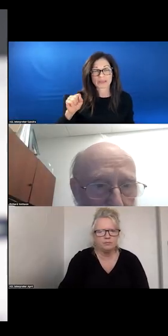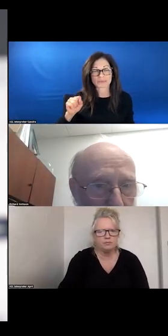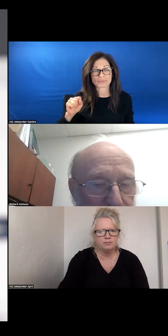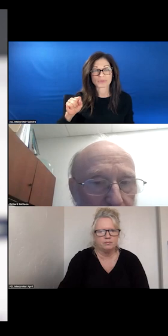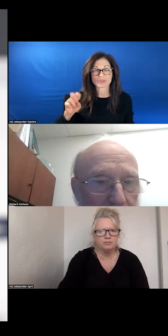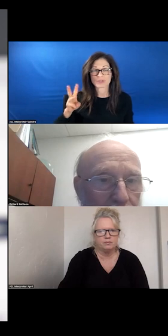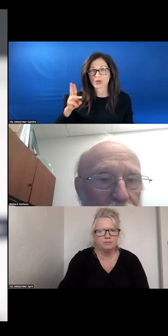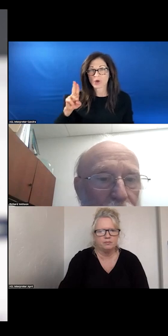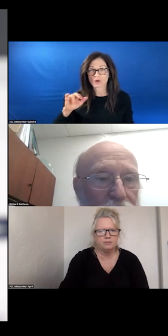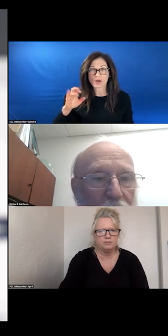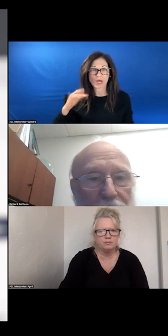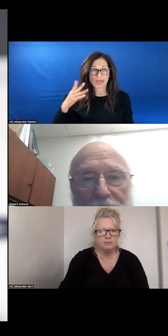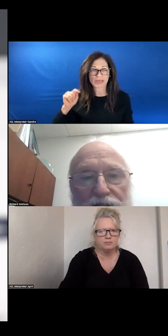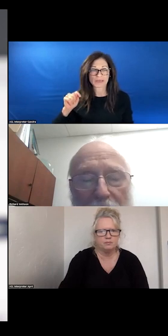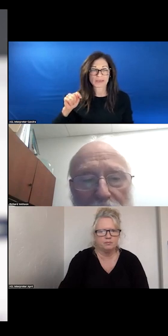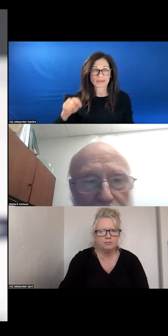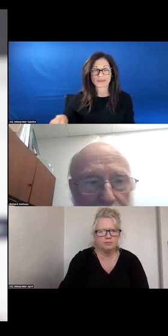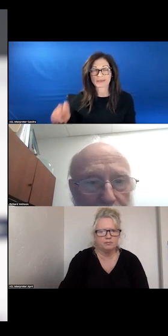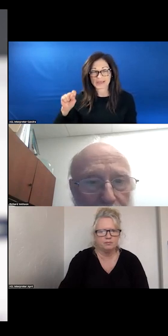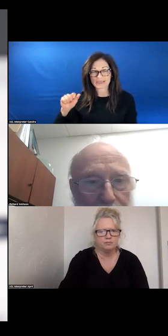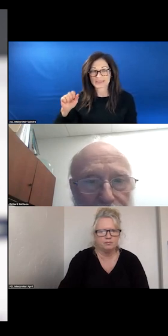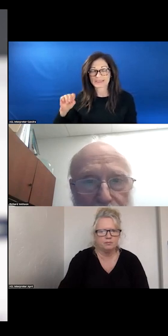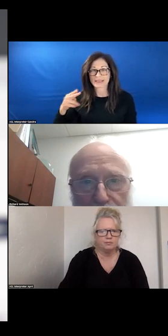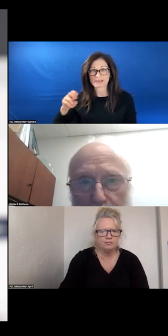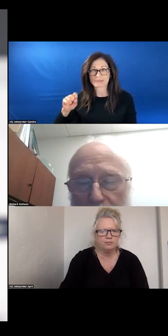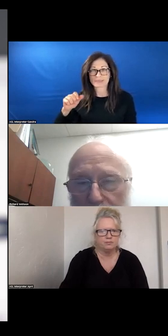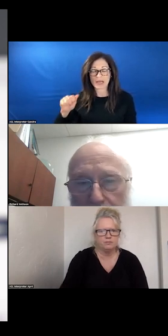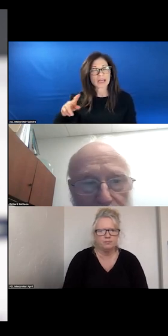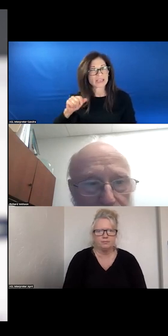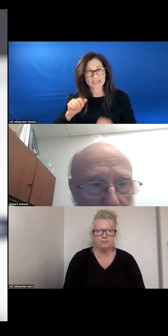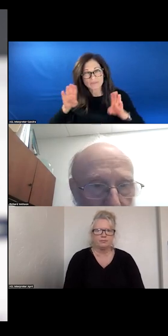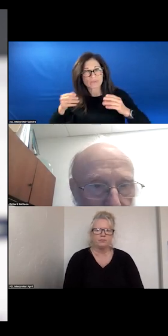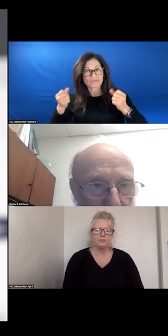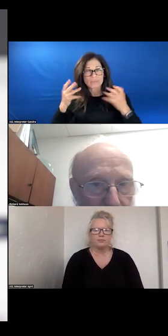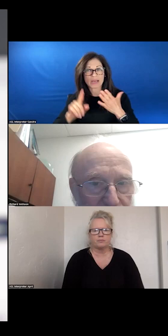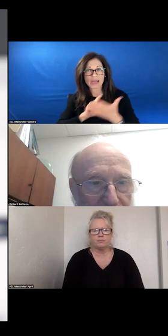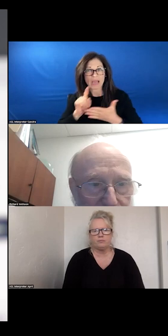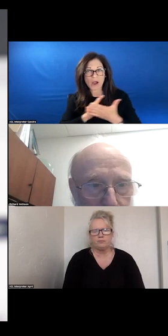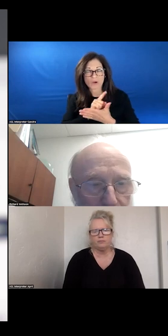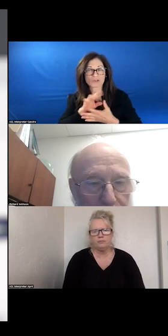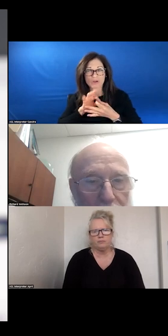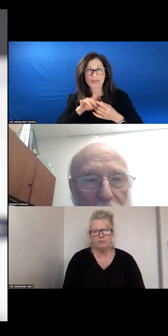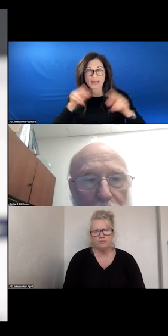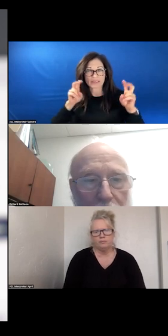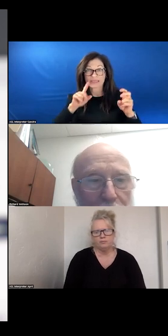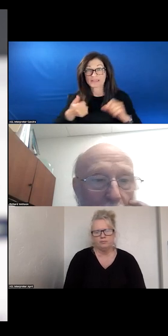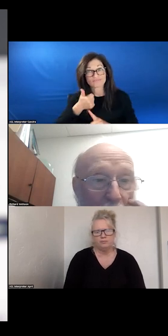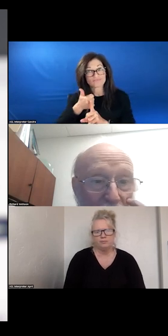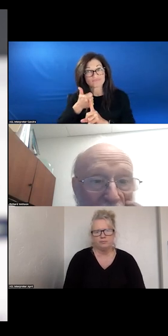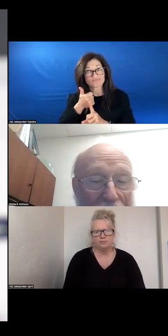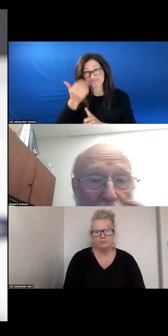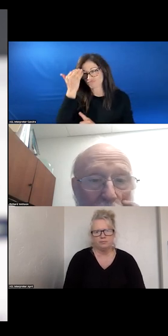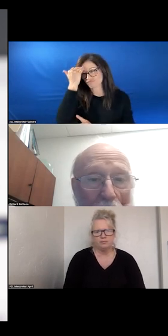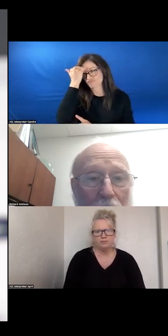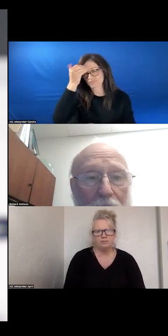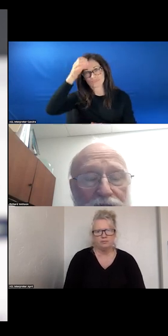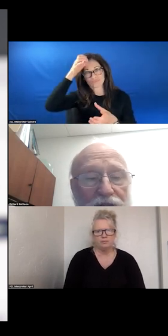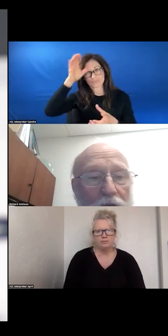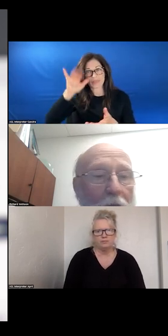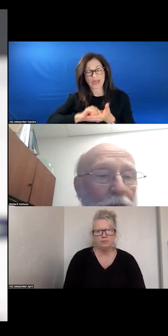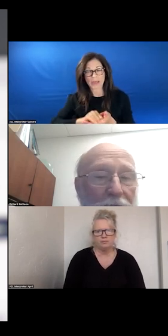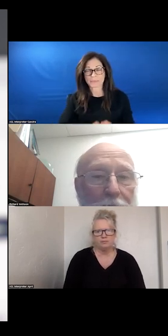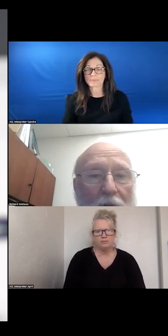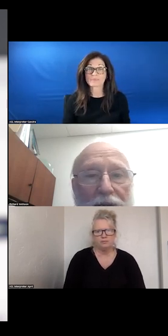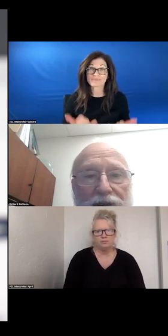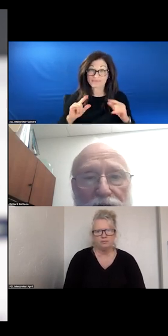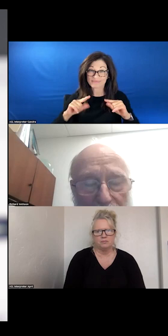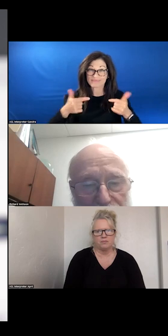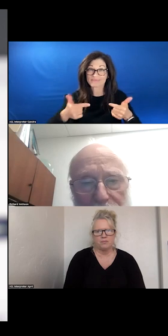HOUR AND BY FAR THE EXPERT ON THAT. THAT WOULD BE MY SUGGESTION.